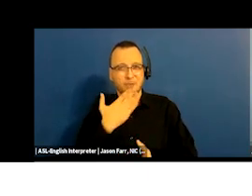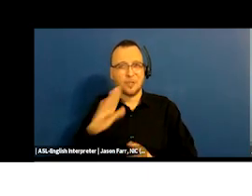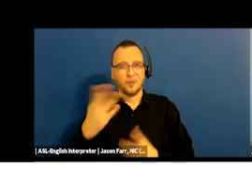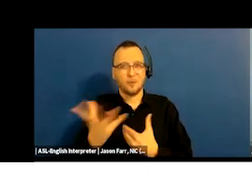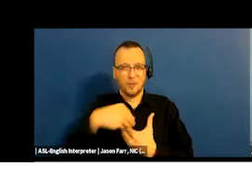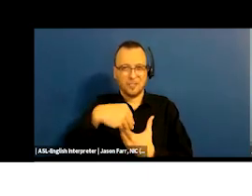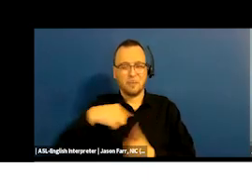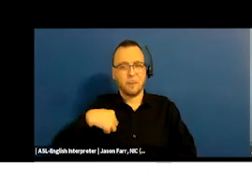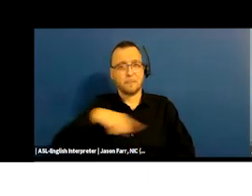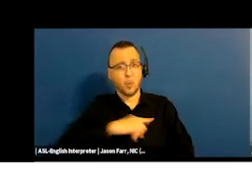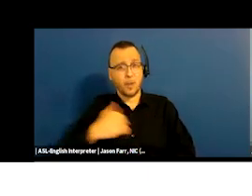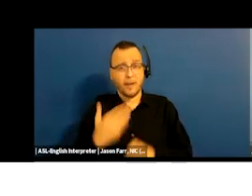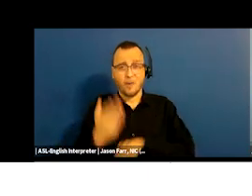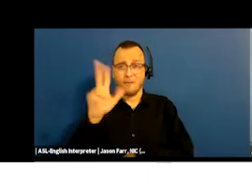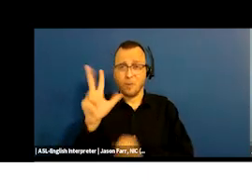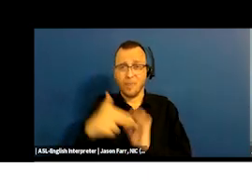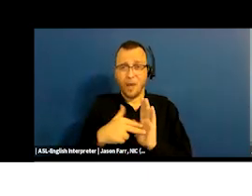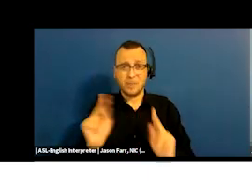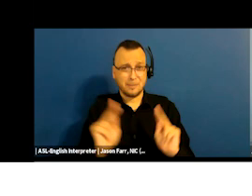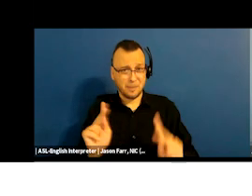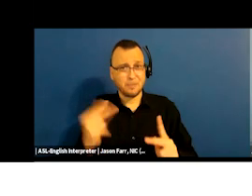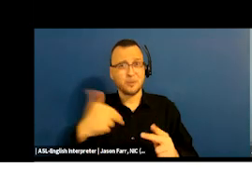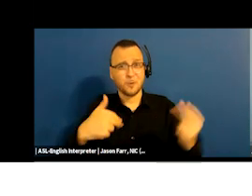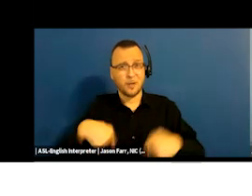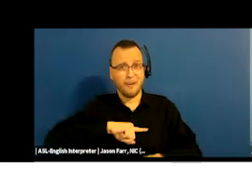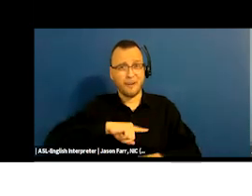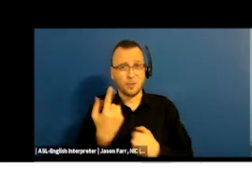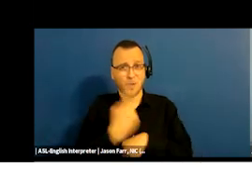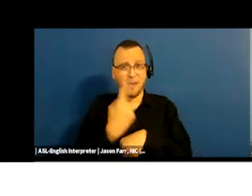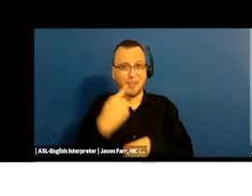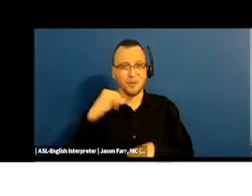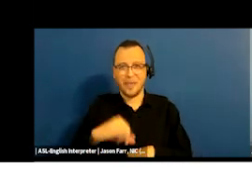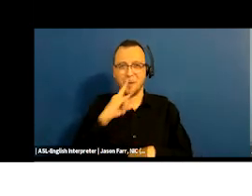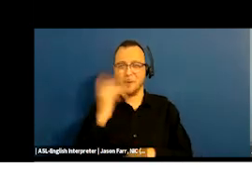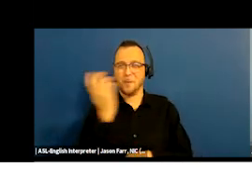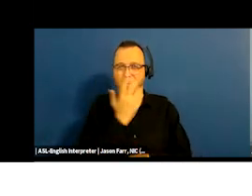you'll get a certificate of participation if that's something that you might need for your work